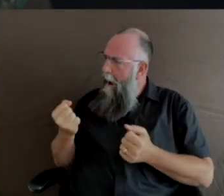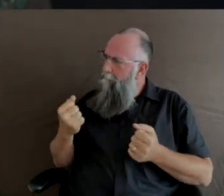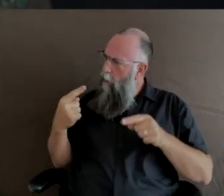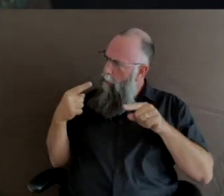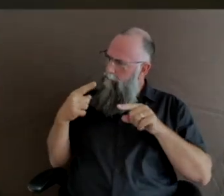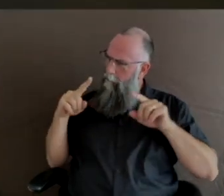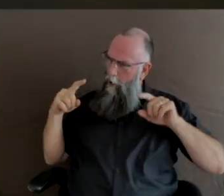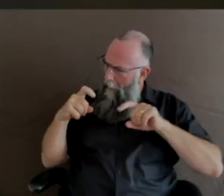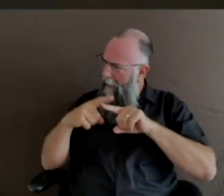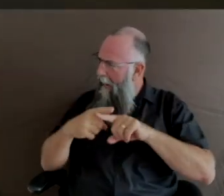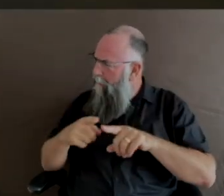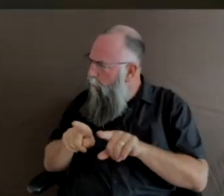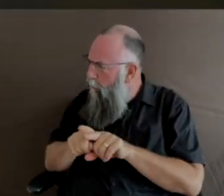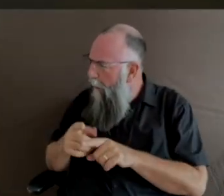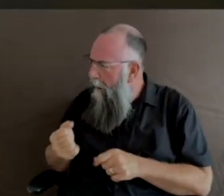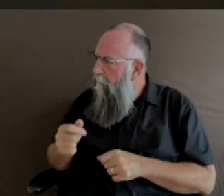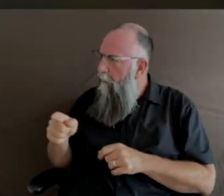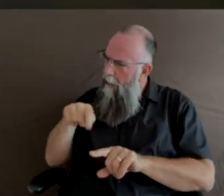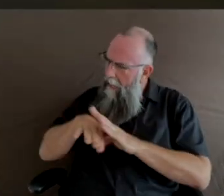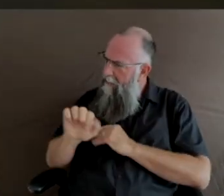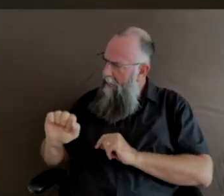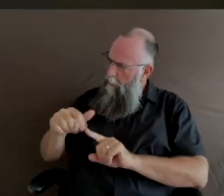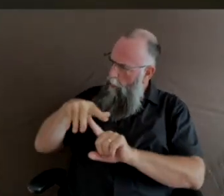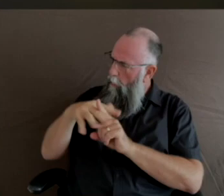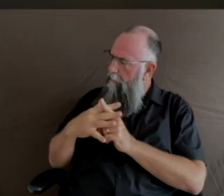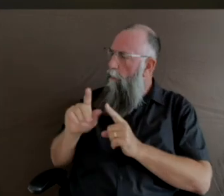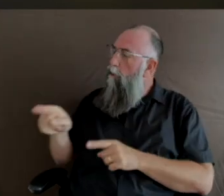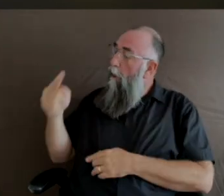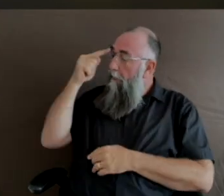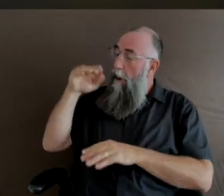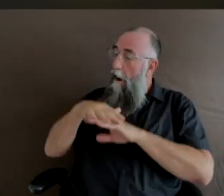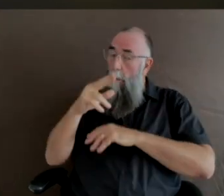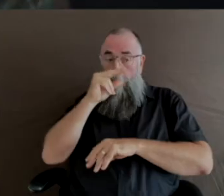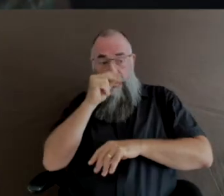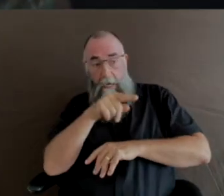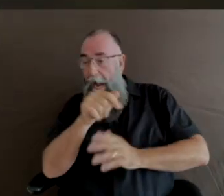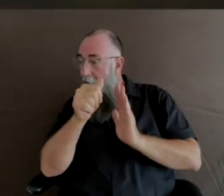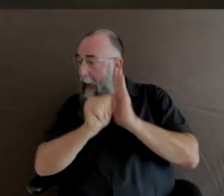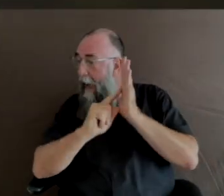So what do you think a young artist needs to hear now? Follow your nose,